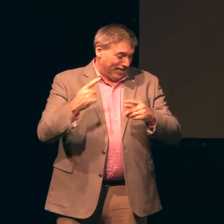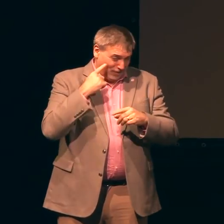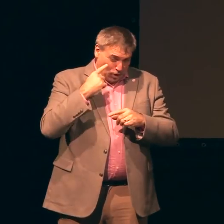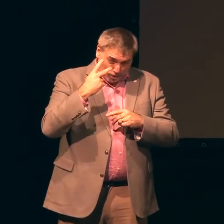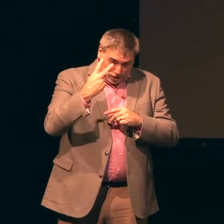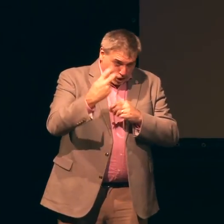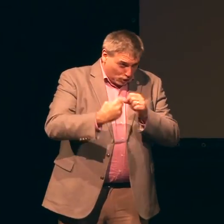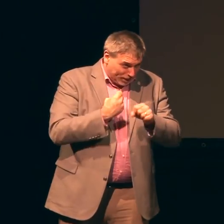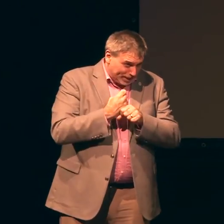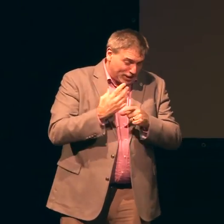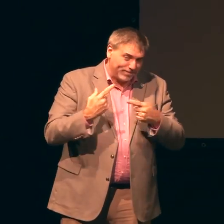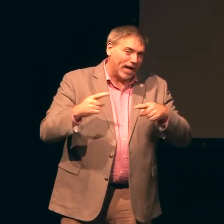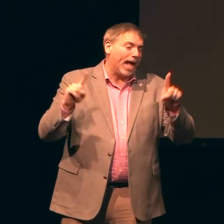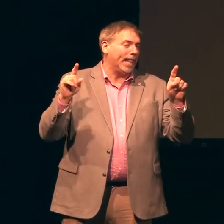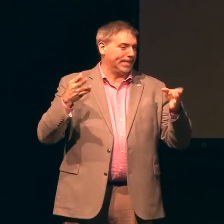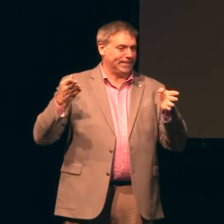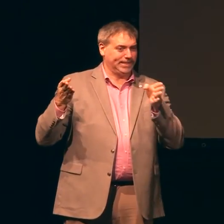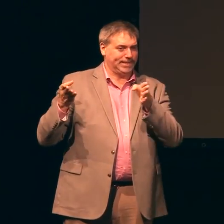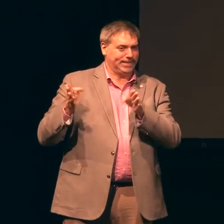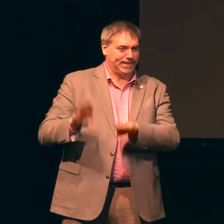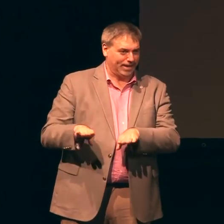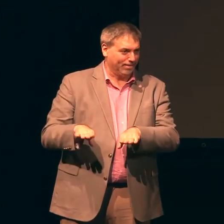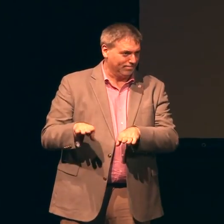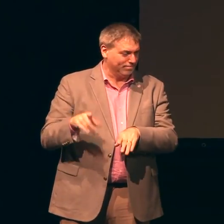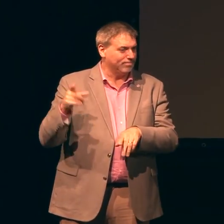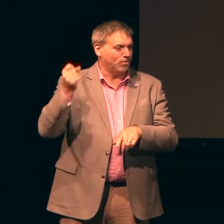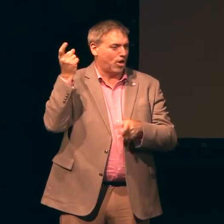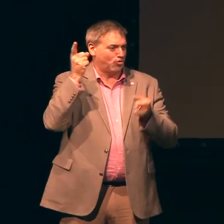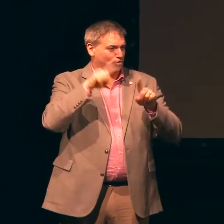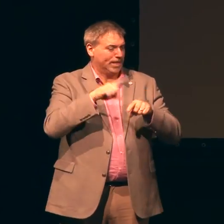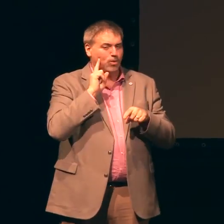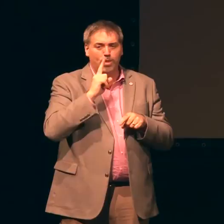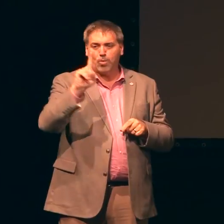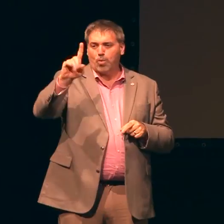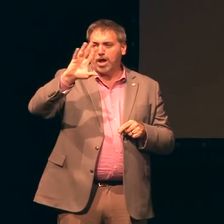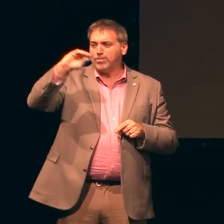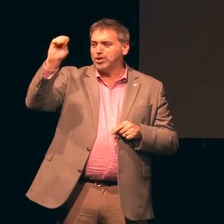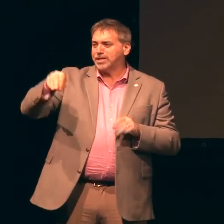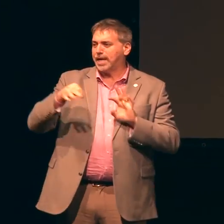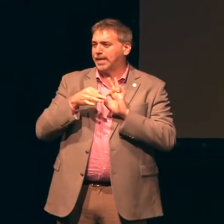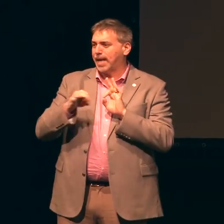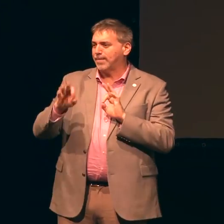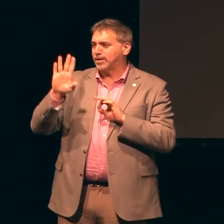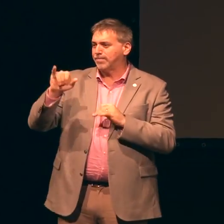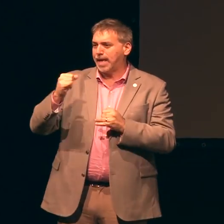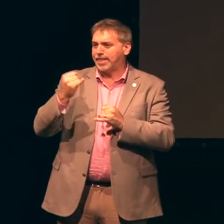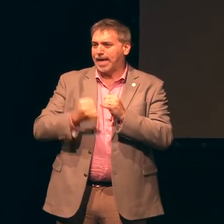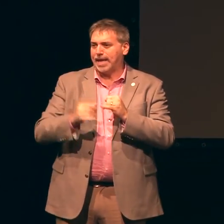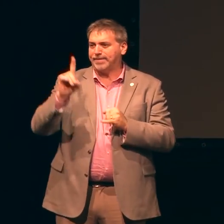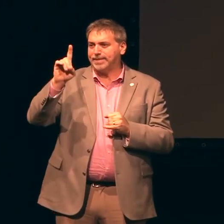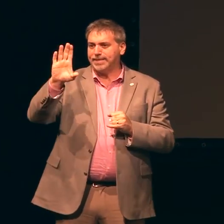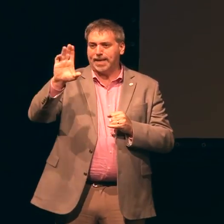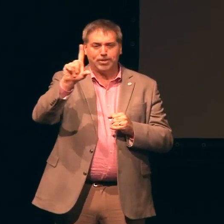down with them and negotiated for over two years and we finally settled with them so that they will agree now to have 100 percent